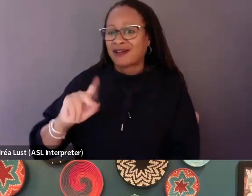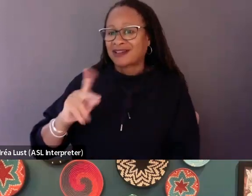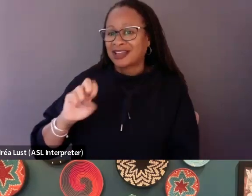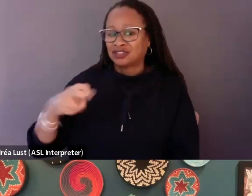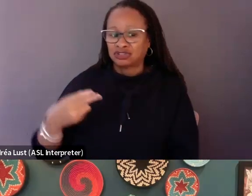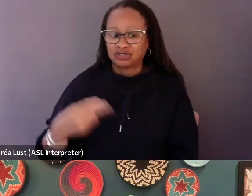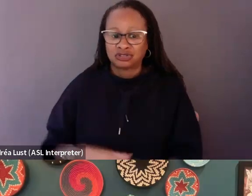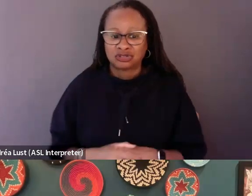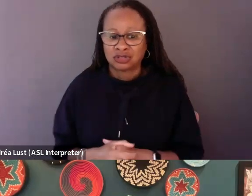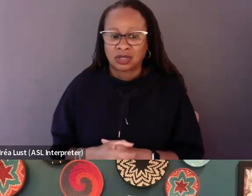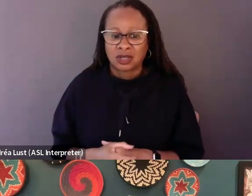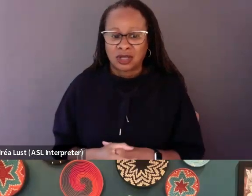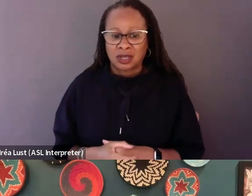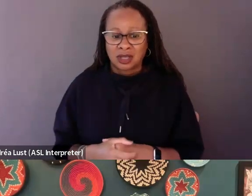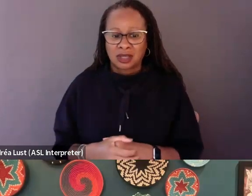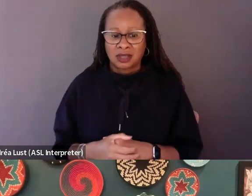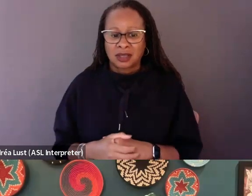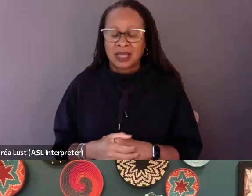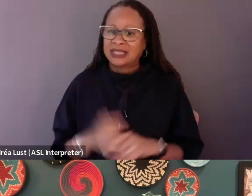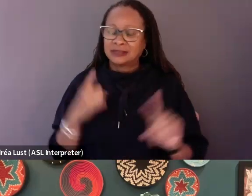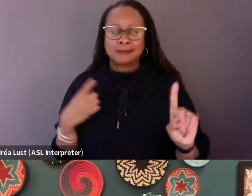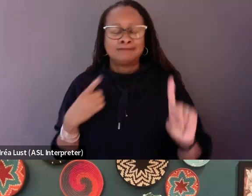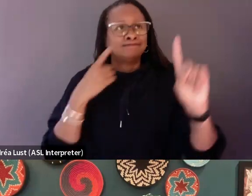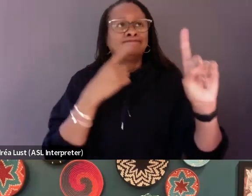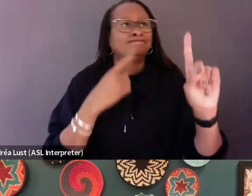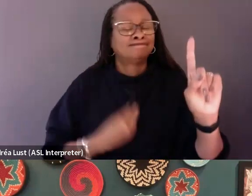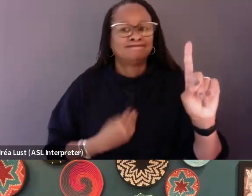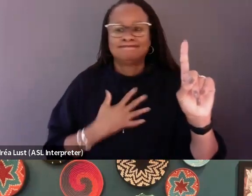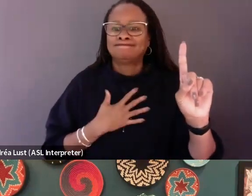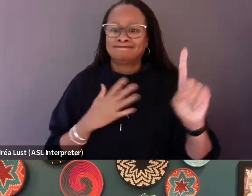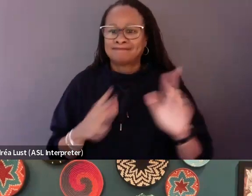he's been an aspirational character for me because of this.